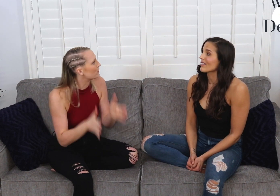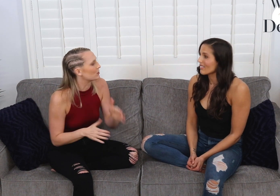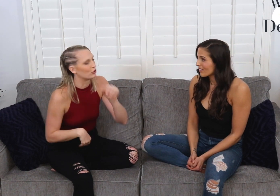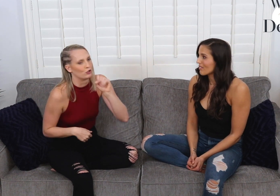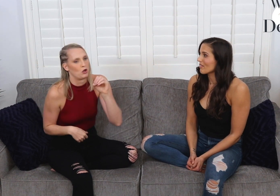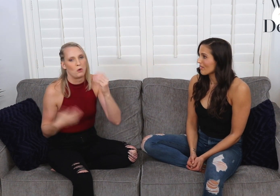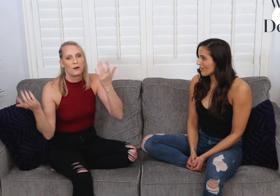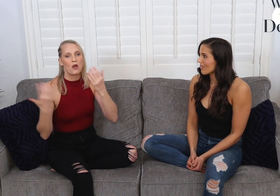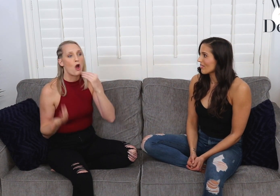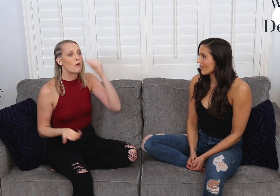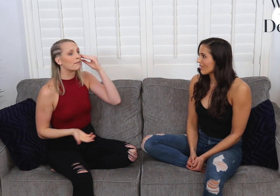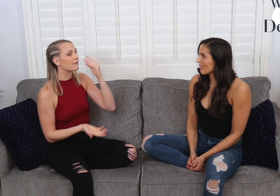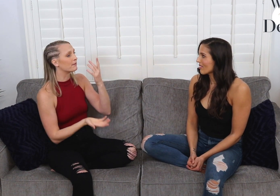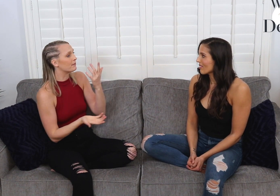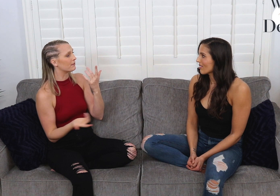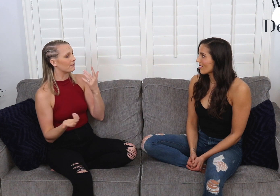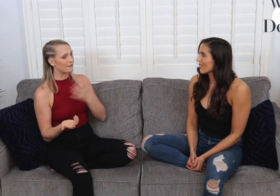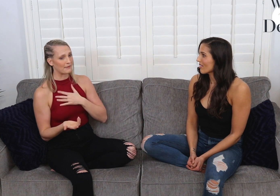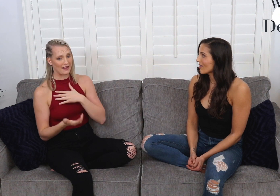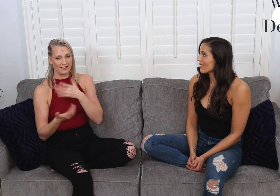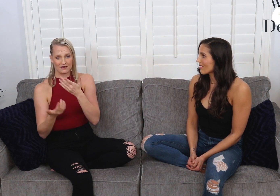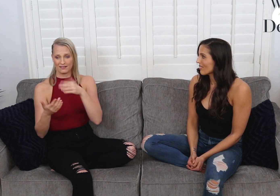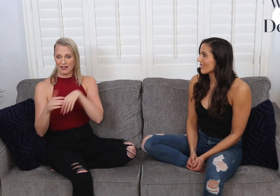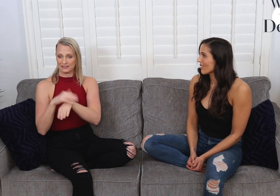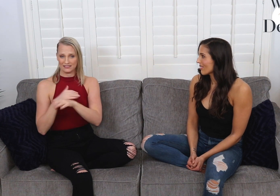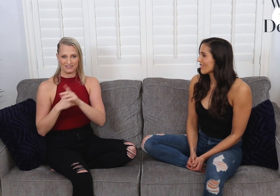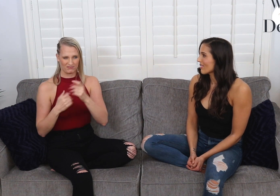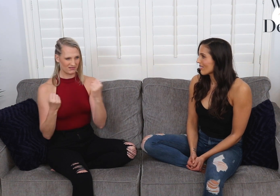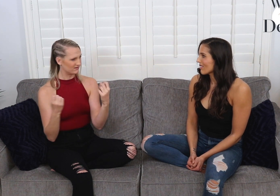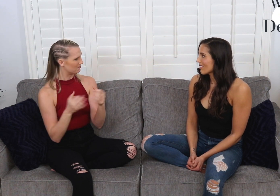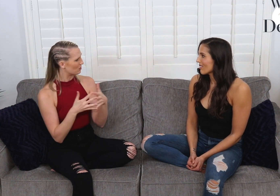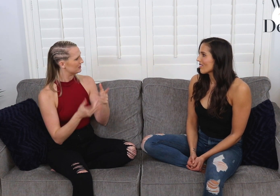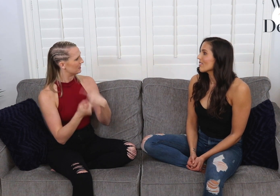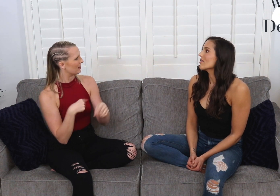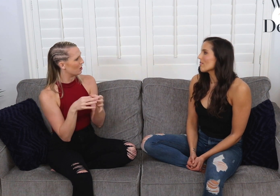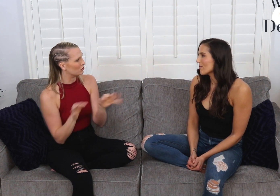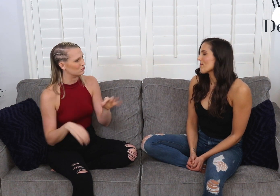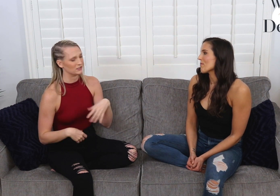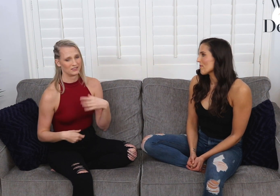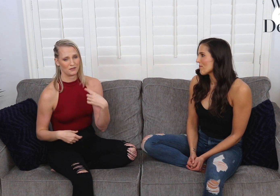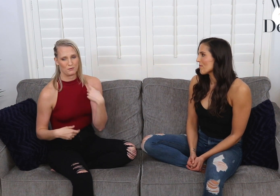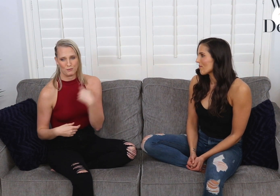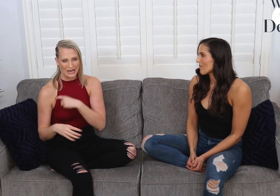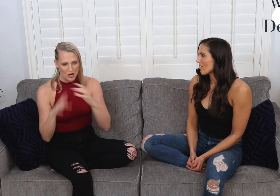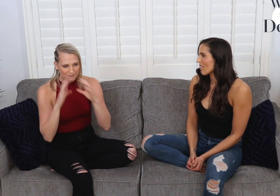who is actually an interpreter. So at home, I had full access to American Sign Language.